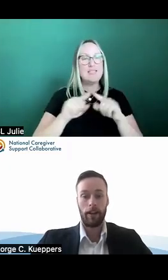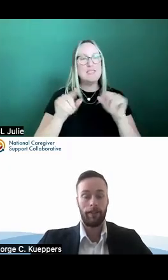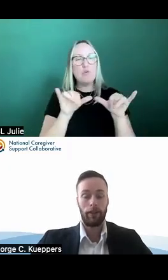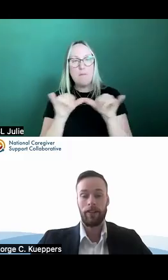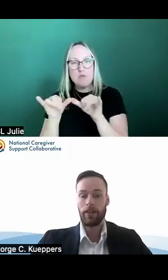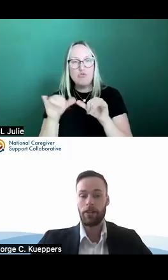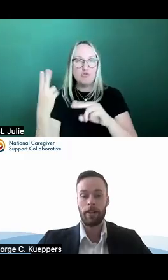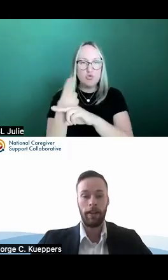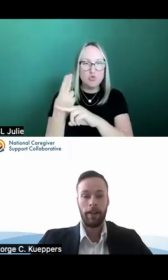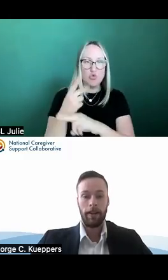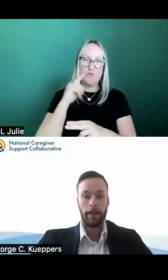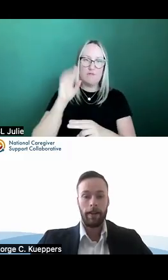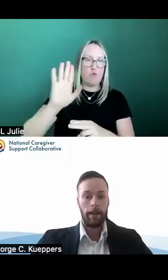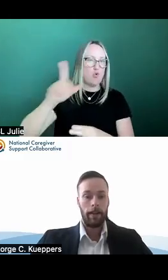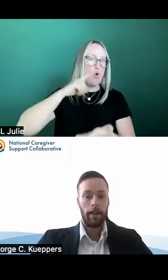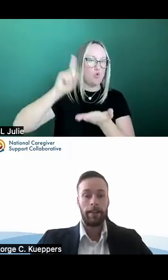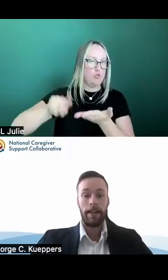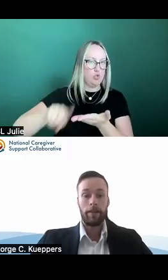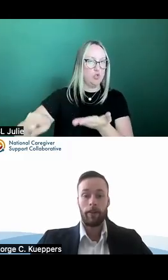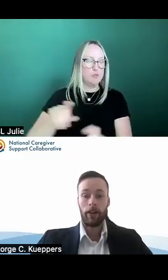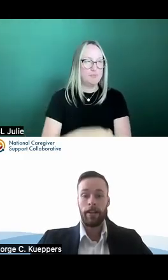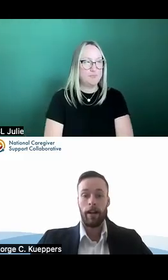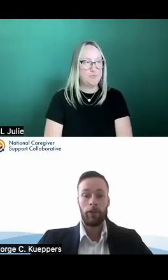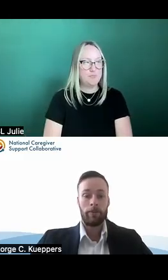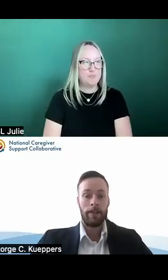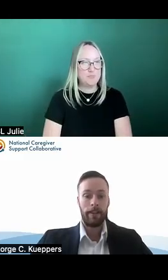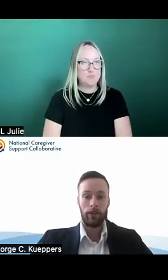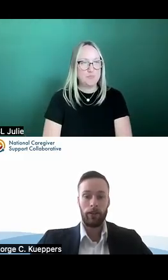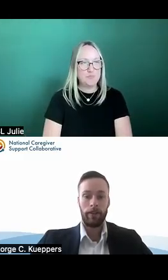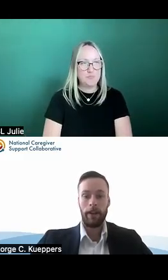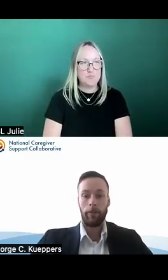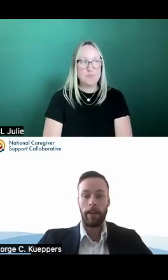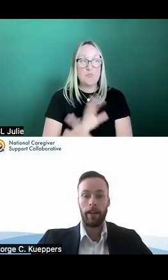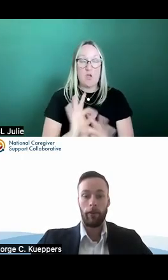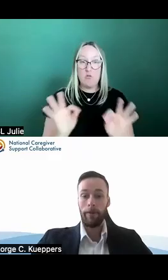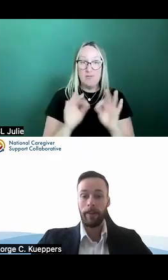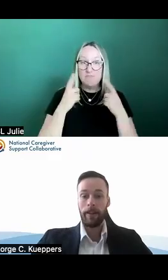caregiving research. To date, some of our key accomplishments include developing a website